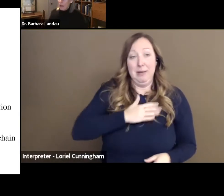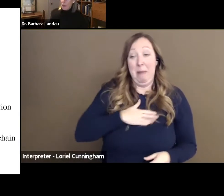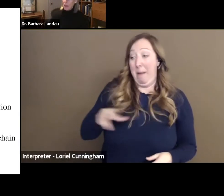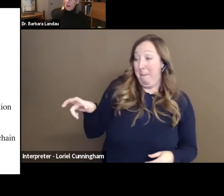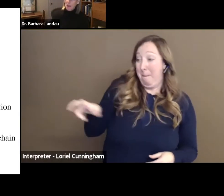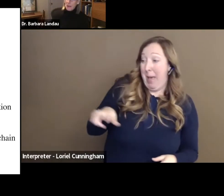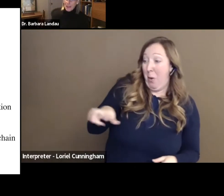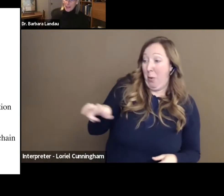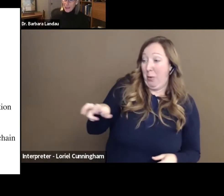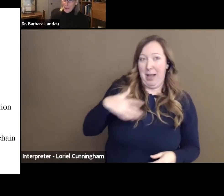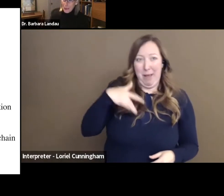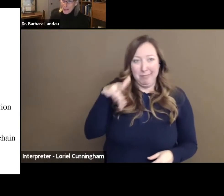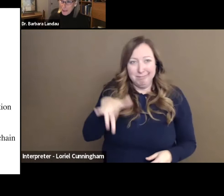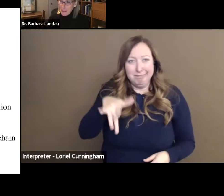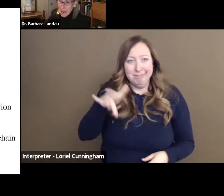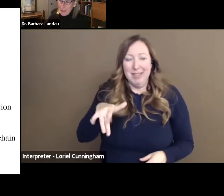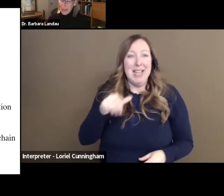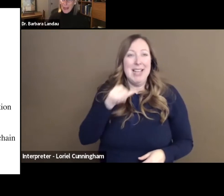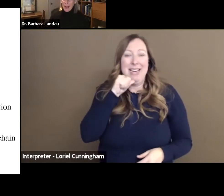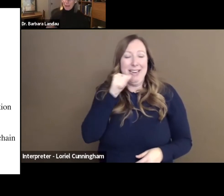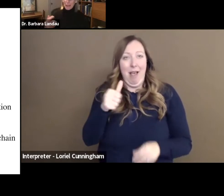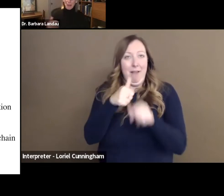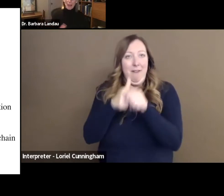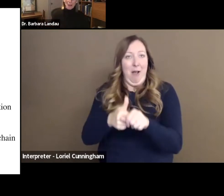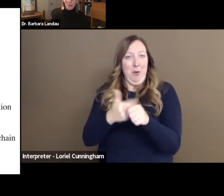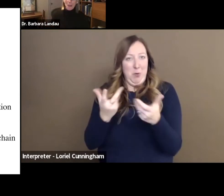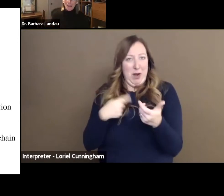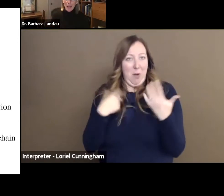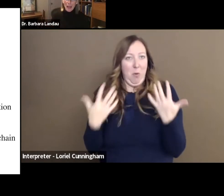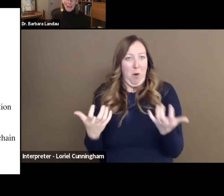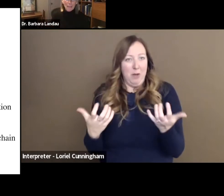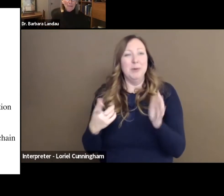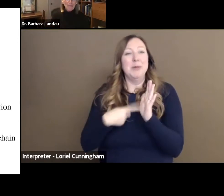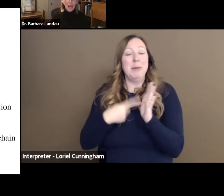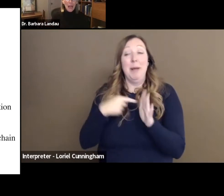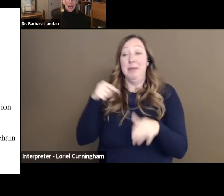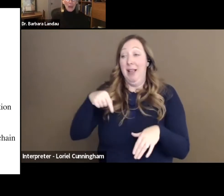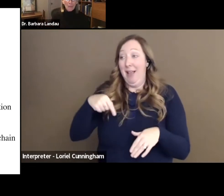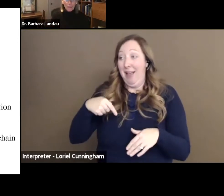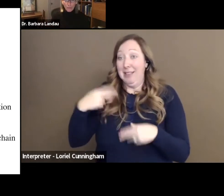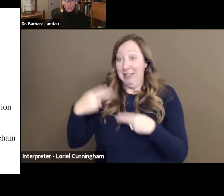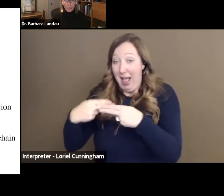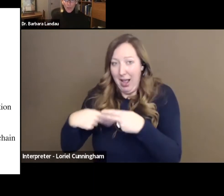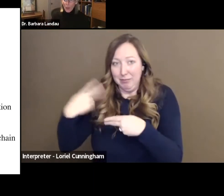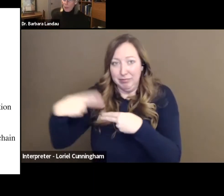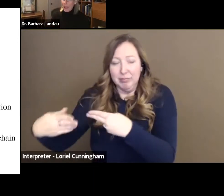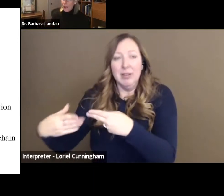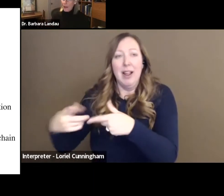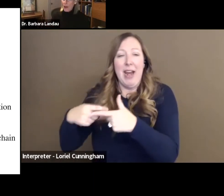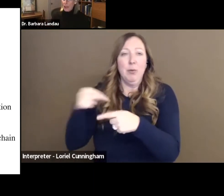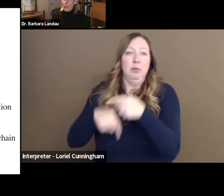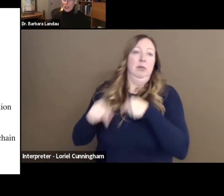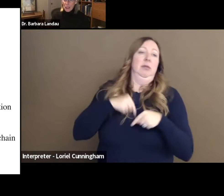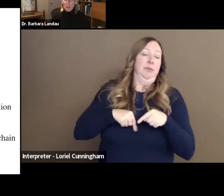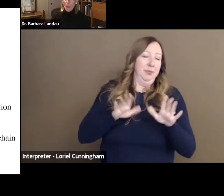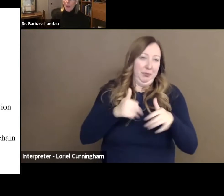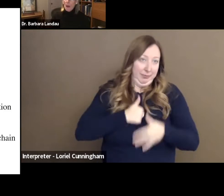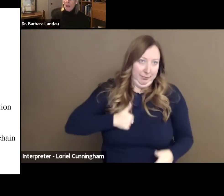themselves so we're sometimes having to backtrack with slides